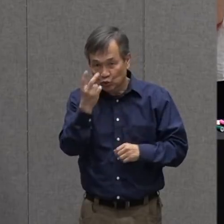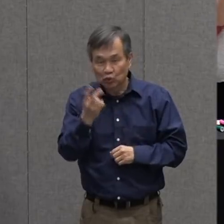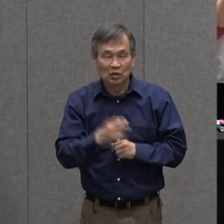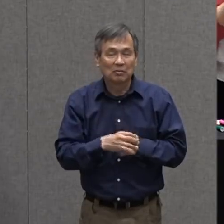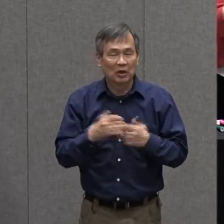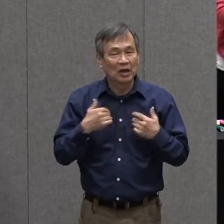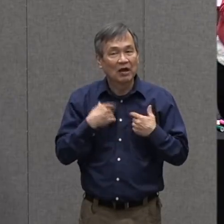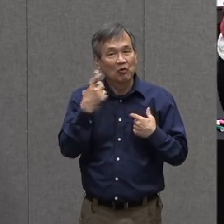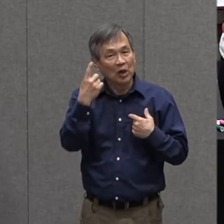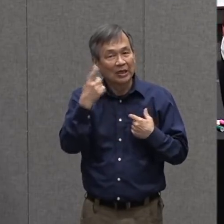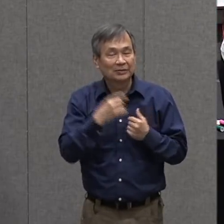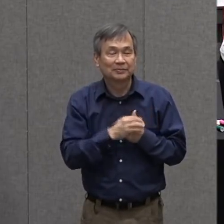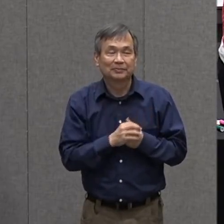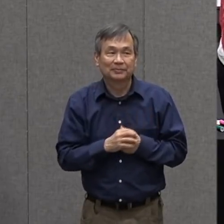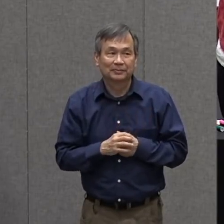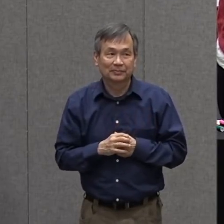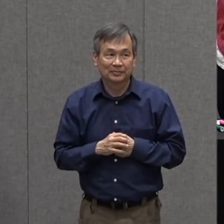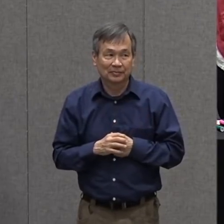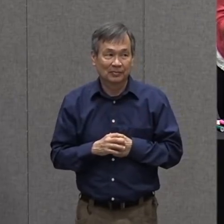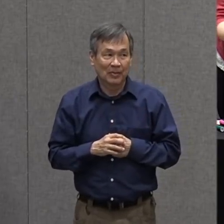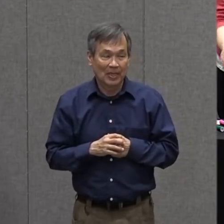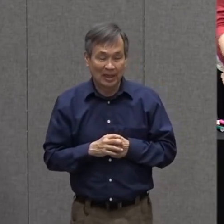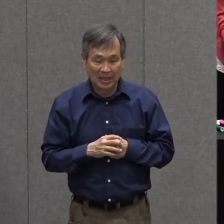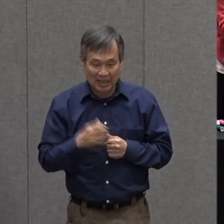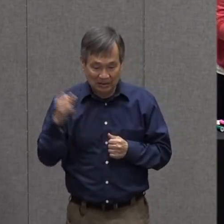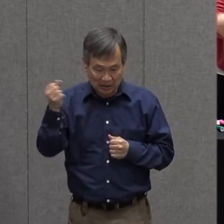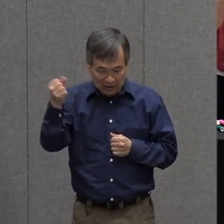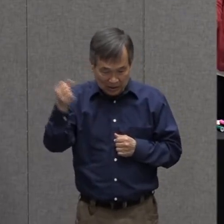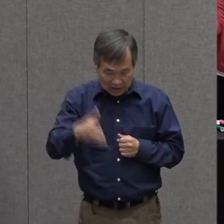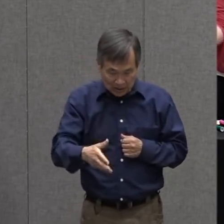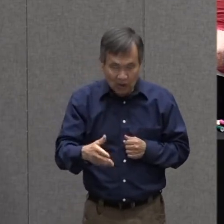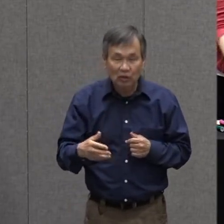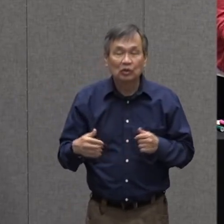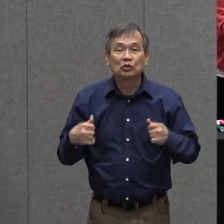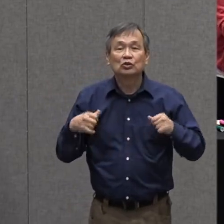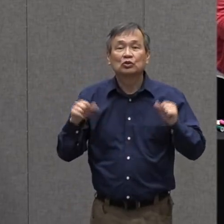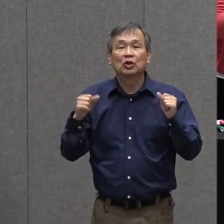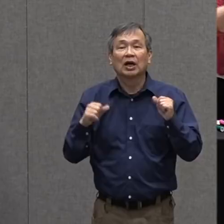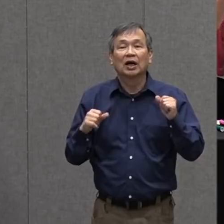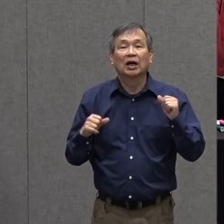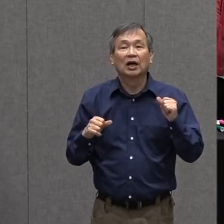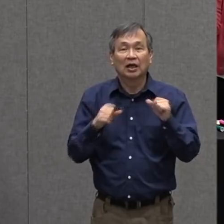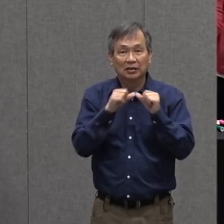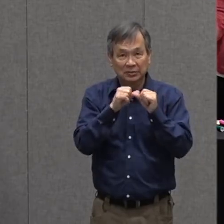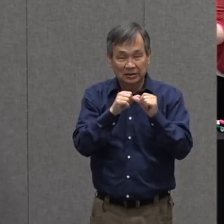Okay? But we're rolling a dice and we keep getting to roll